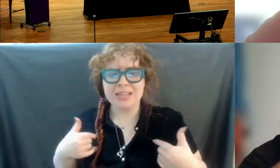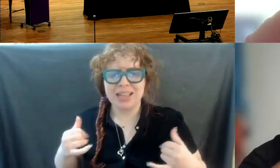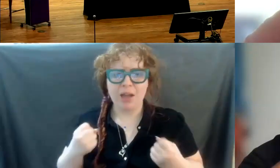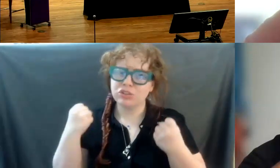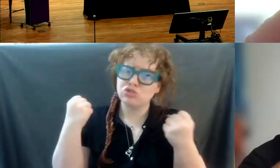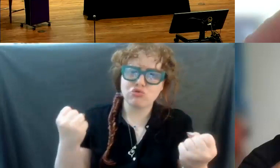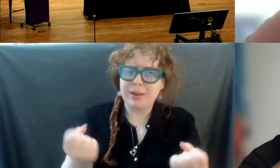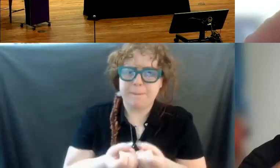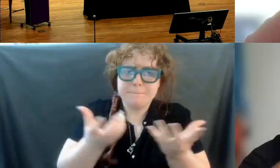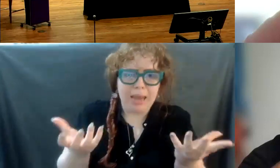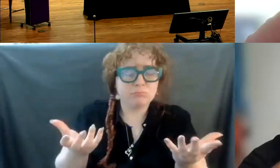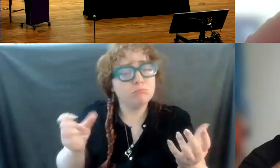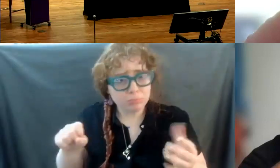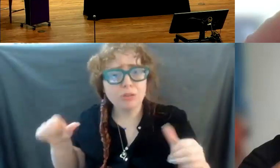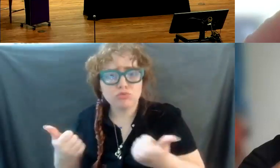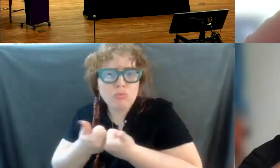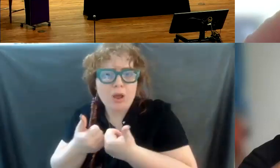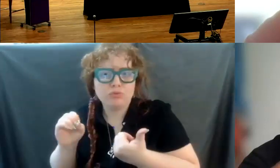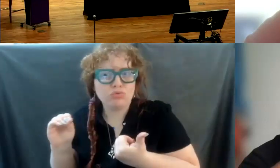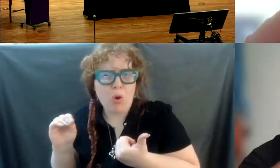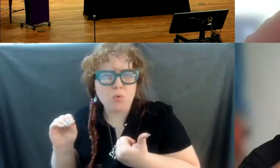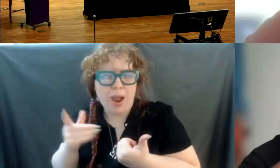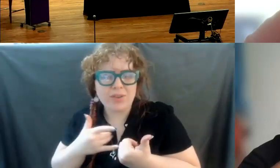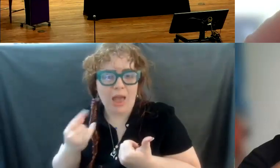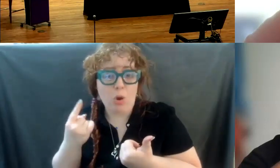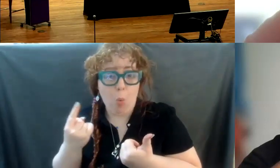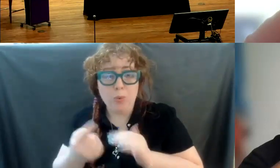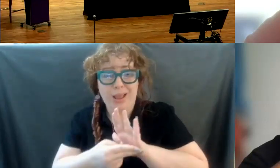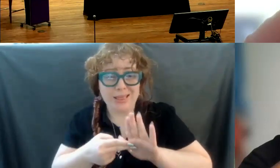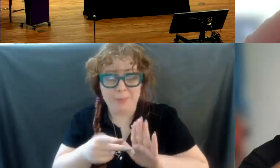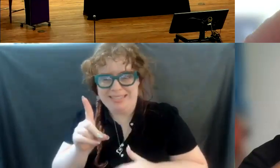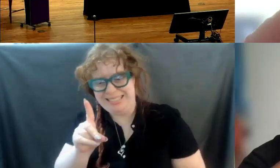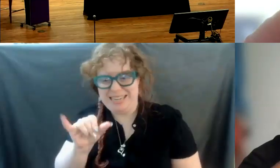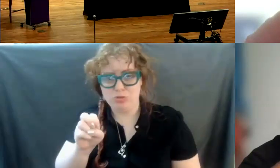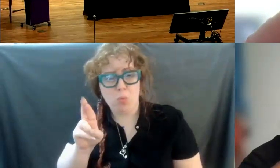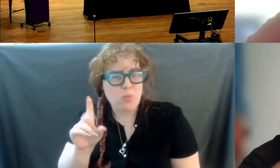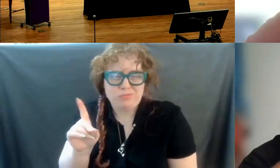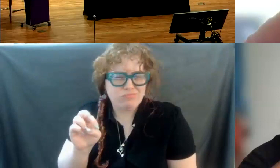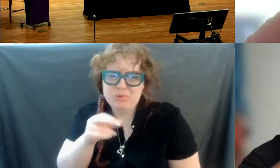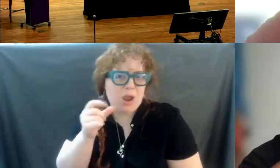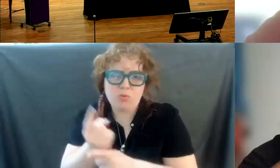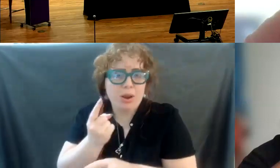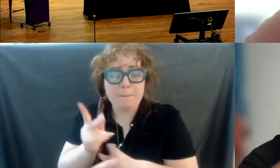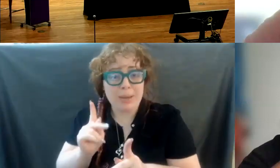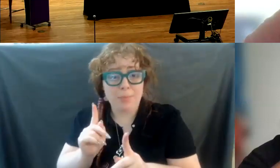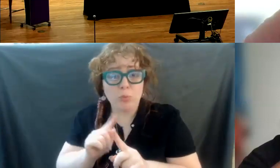And so I feel like it's never accurate to solely label it as a disorder. So I think when people who are differently abled come to your organizations,